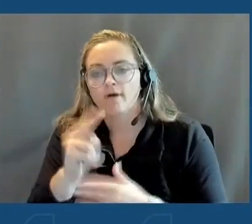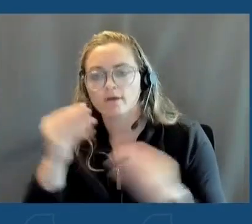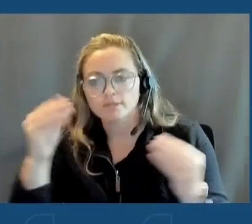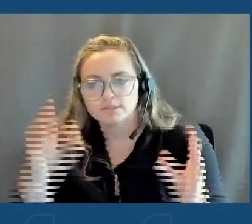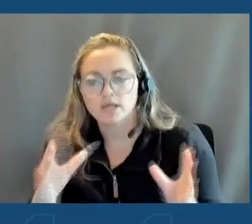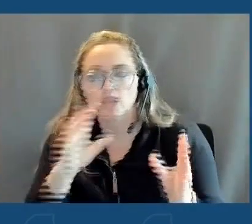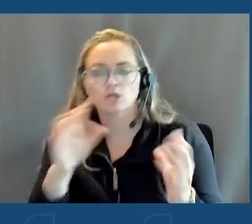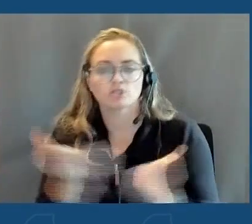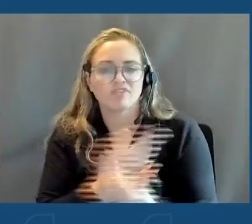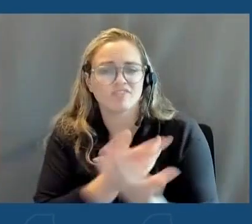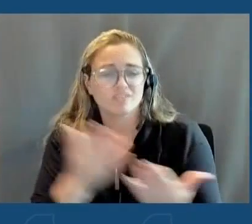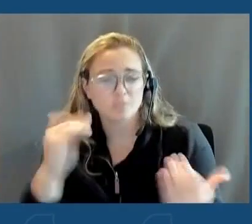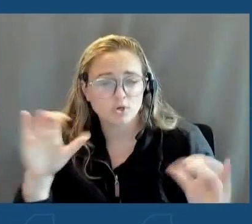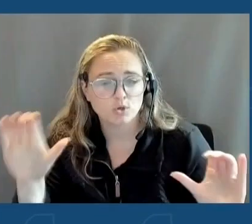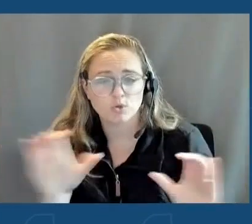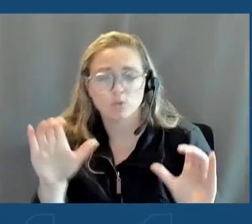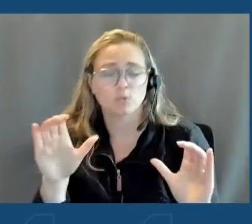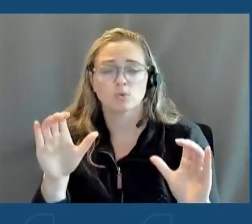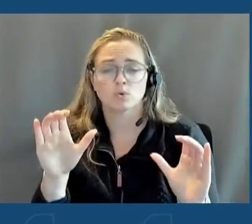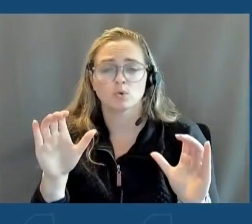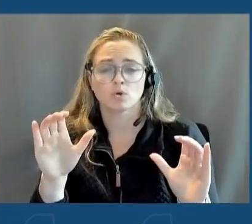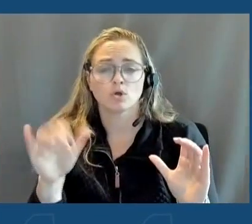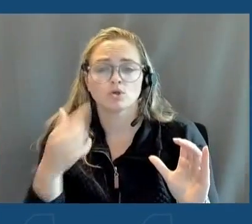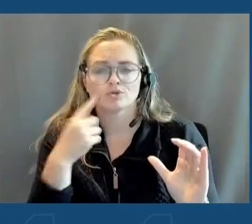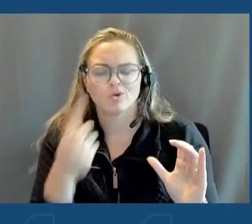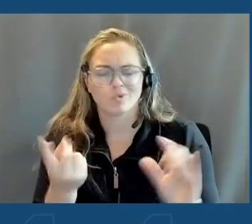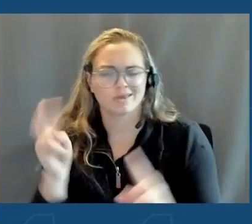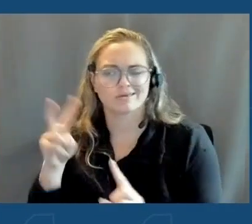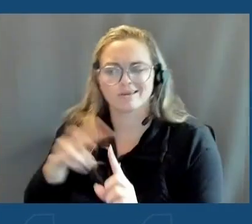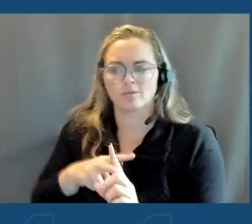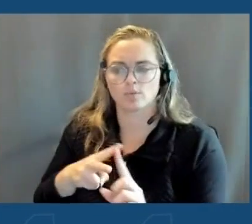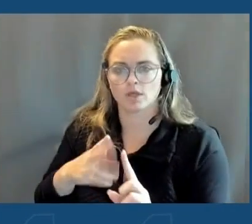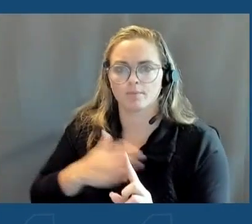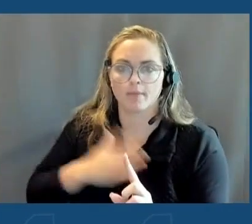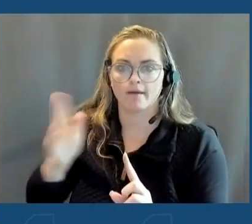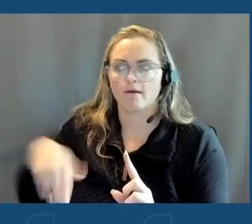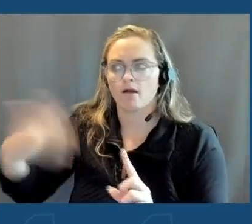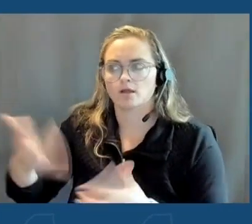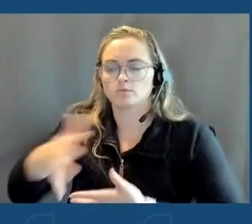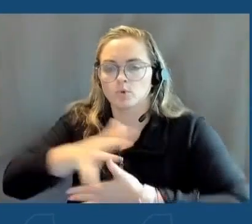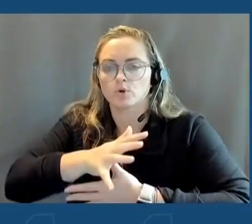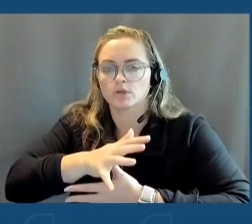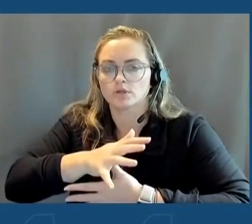IMPLEMENTED, AND IT ALSO REQUIRES PERIODIC ON-SITE INSPECTIONS OF FIREARMS DEALERS